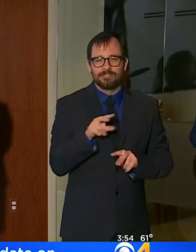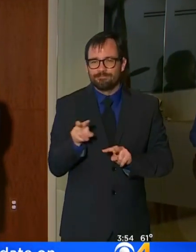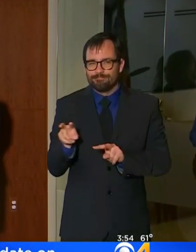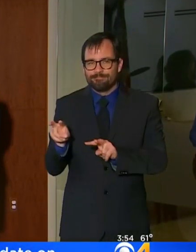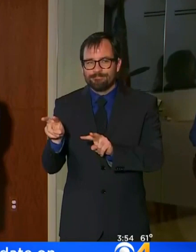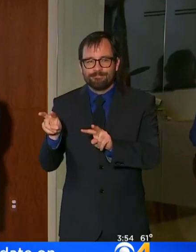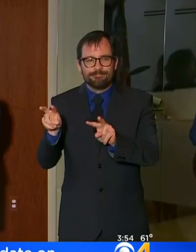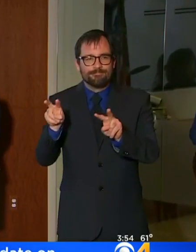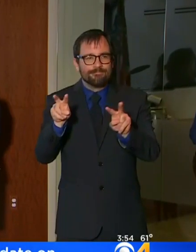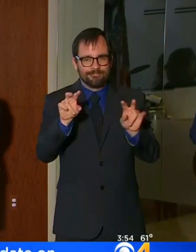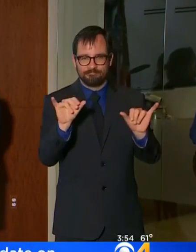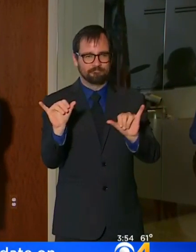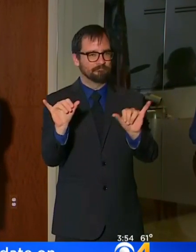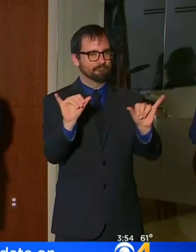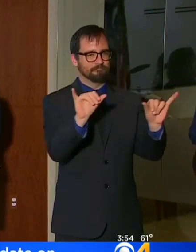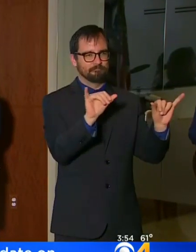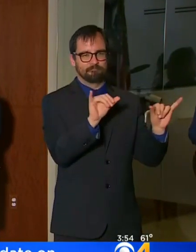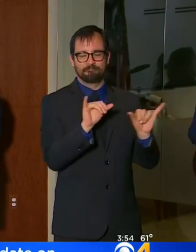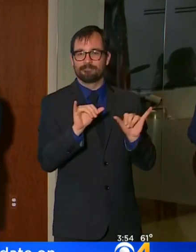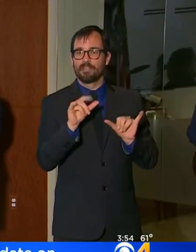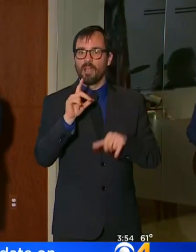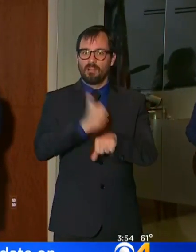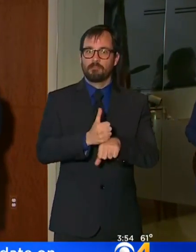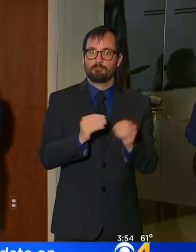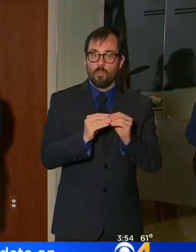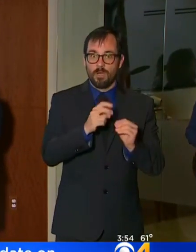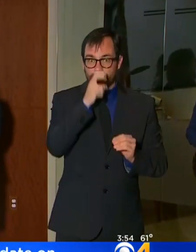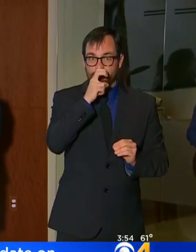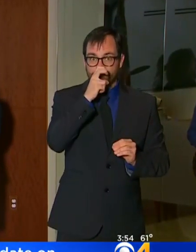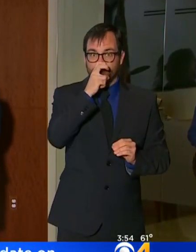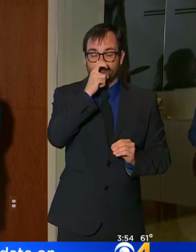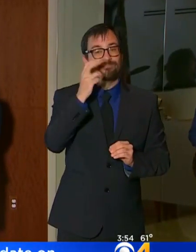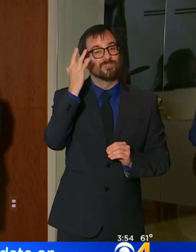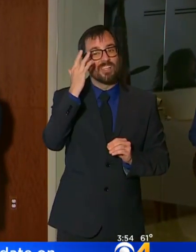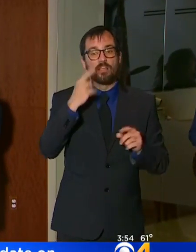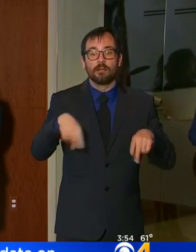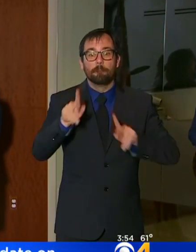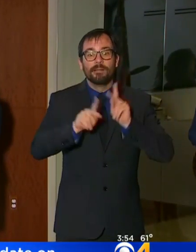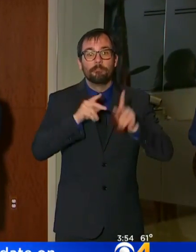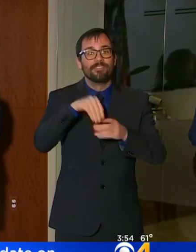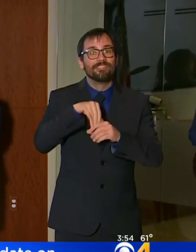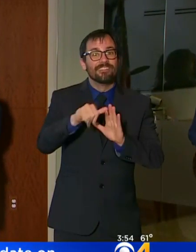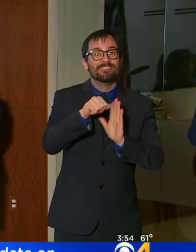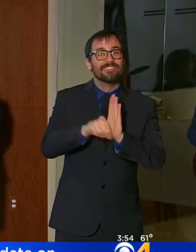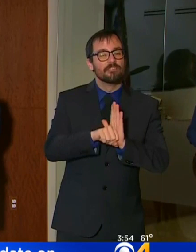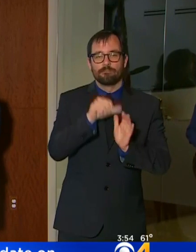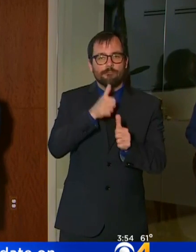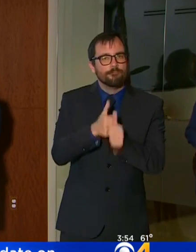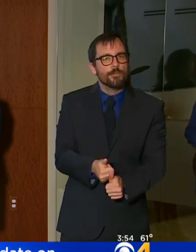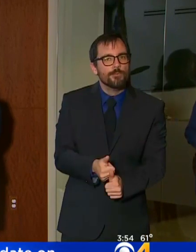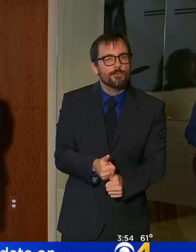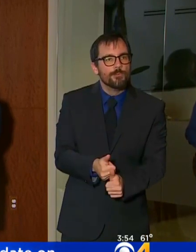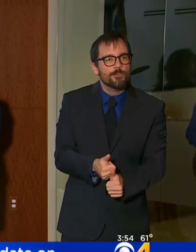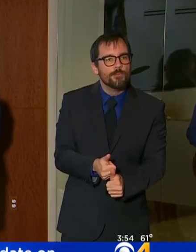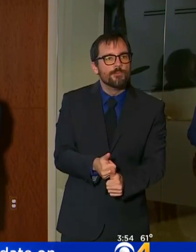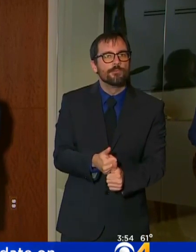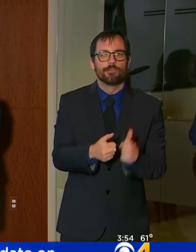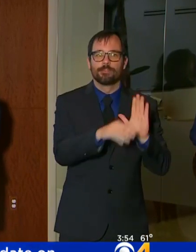MANY OF THE INITIATIVES PURSUED BY MY COLLEAGUES IN LOCAL GOVERNMENT HAVE BEEN IN DIRECT RESPONSE TO THE SMALL PORTION